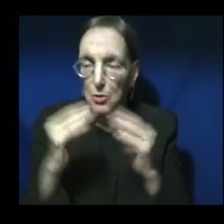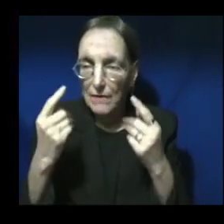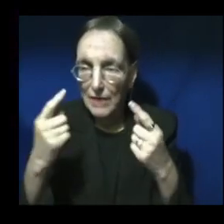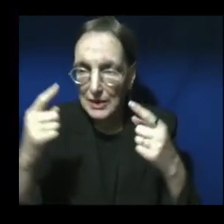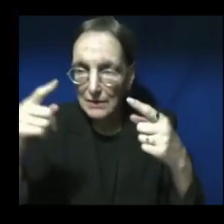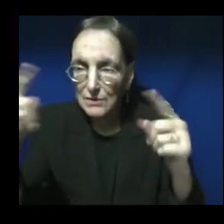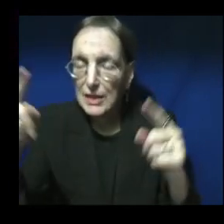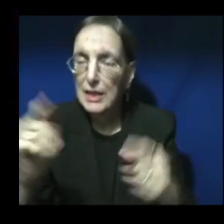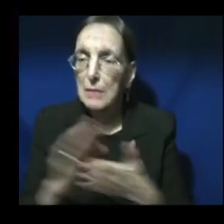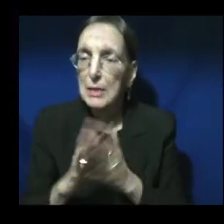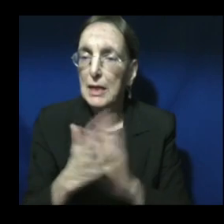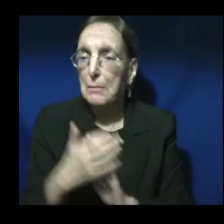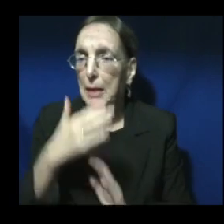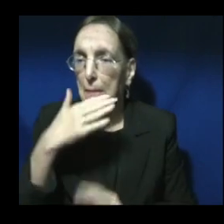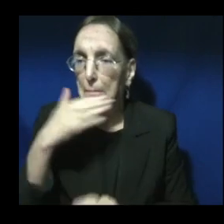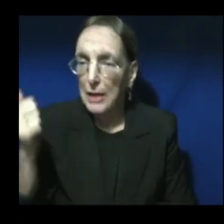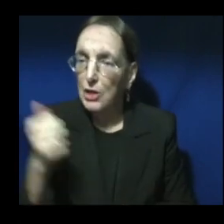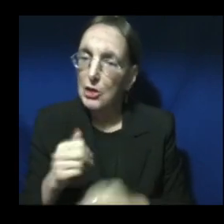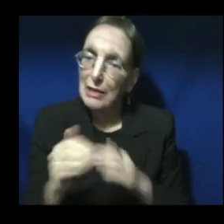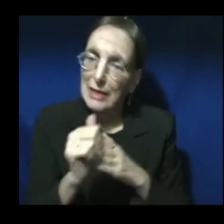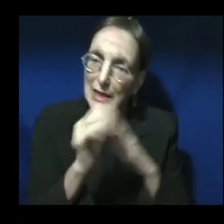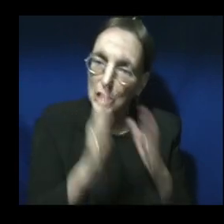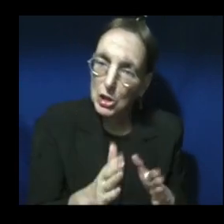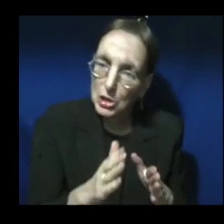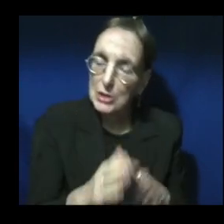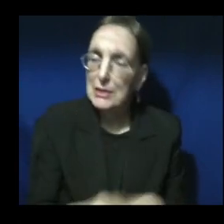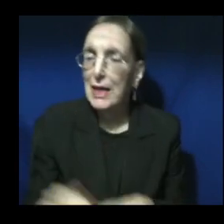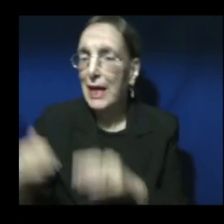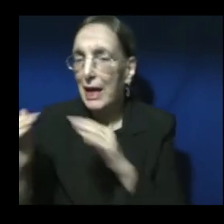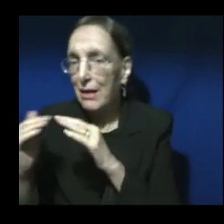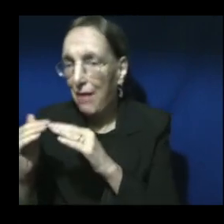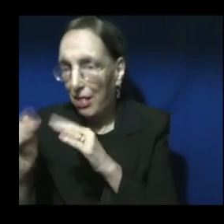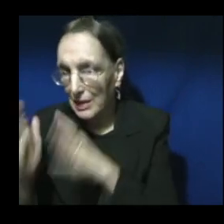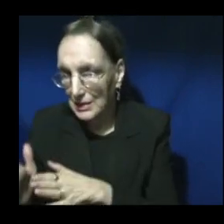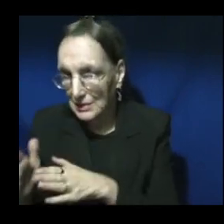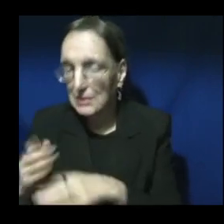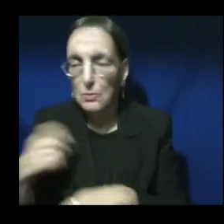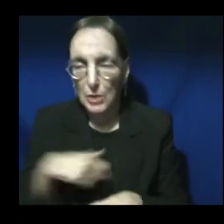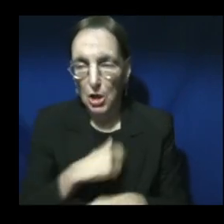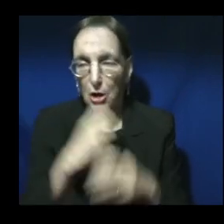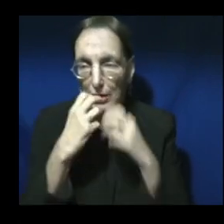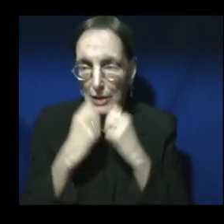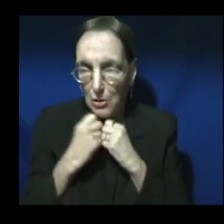that we care about. And in particular, I’m going to talk about a way that we can do those things.